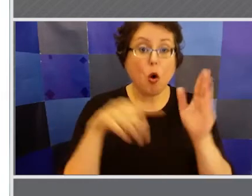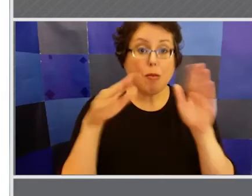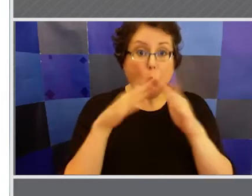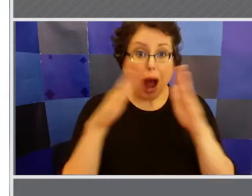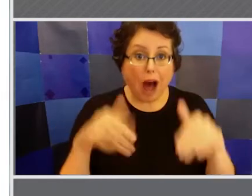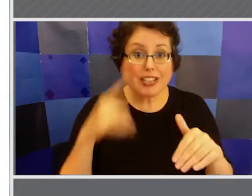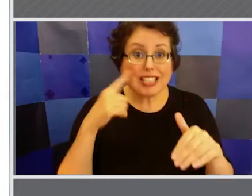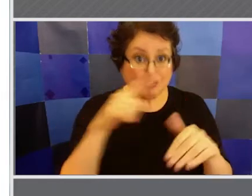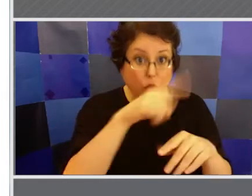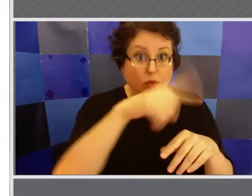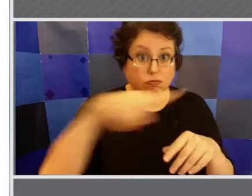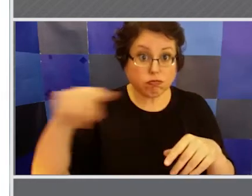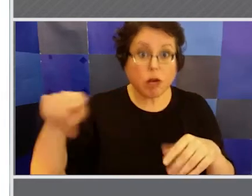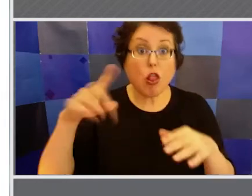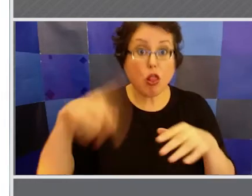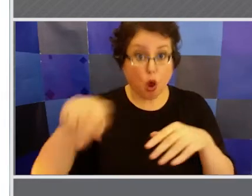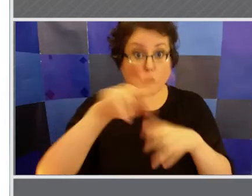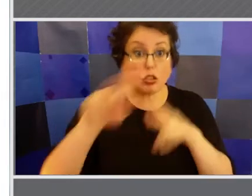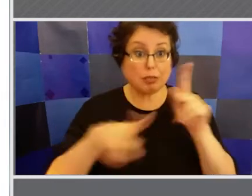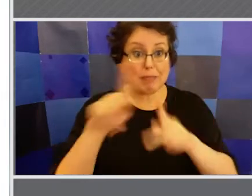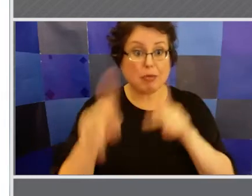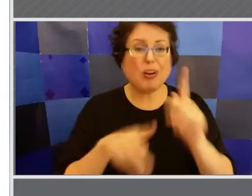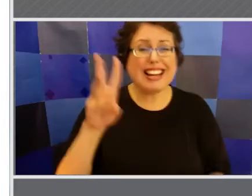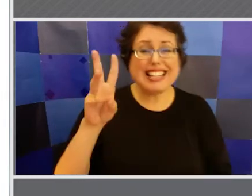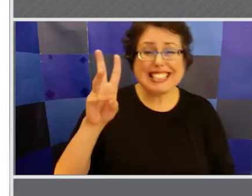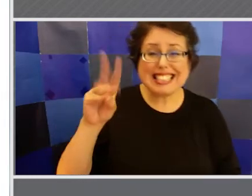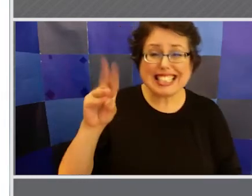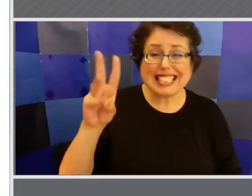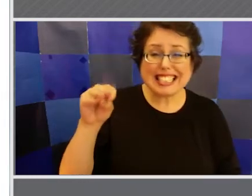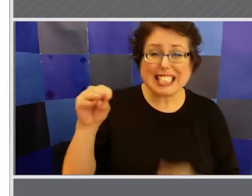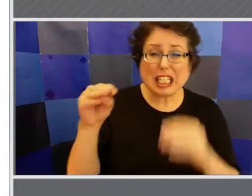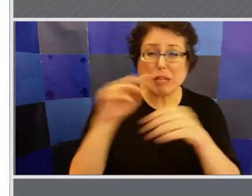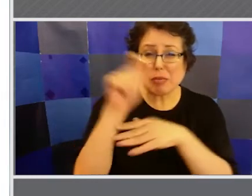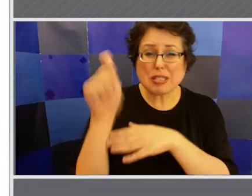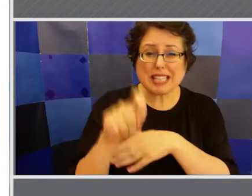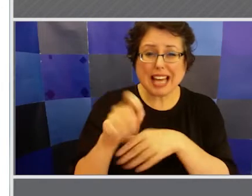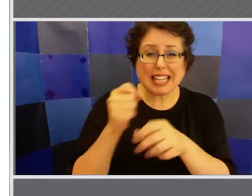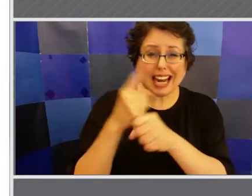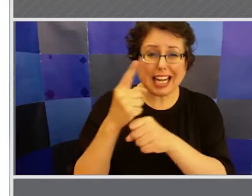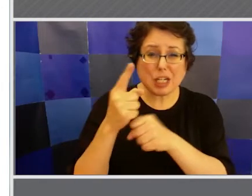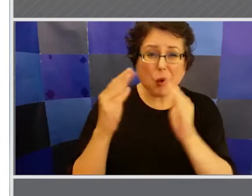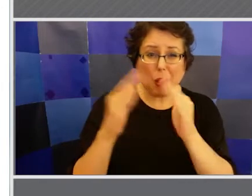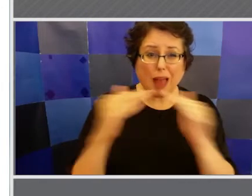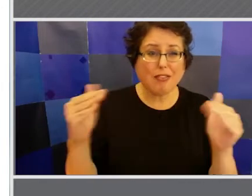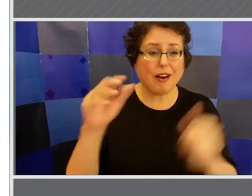variety of these professions at the 60% and my level, which is, am I levels are determined